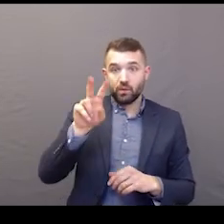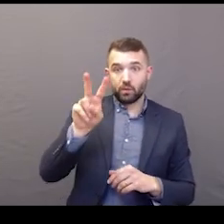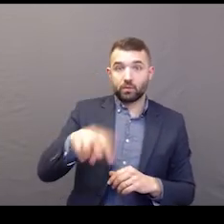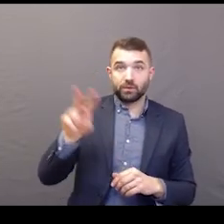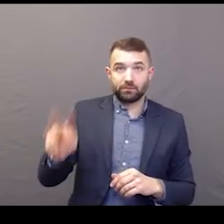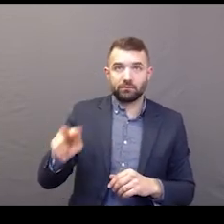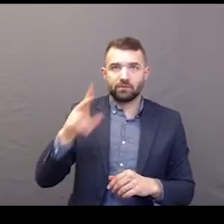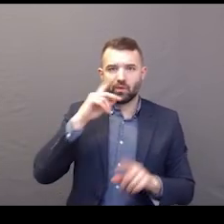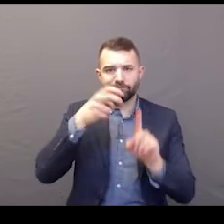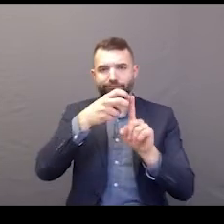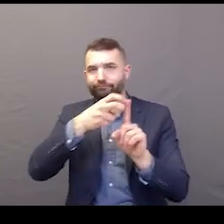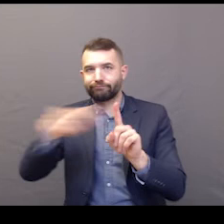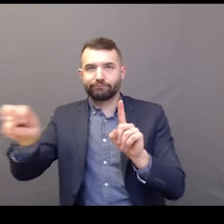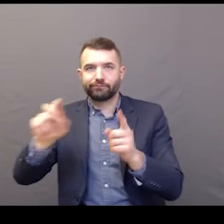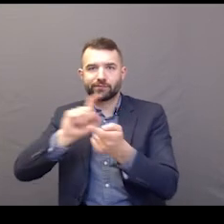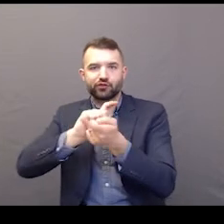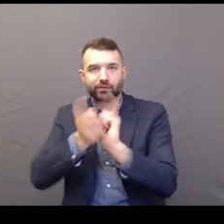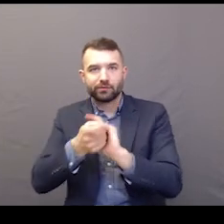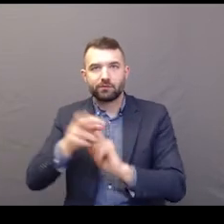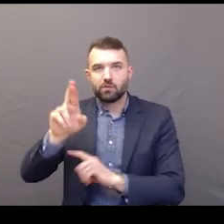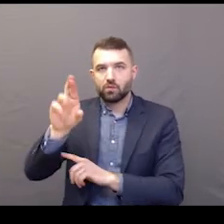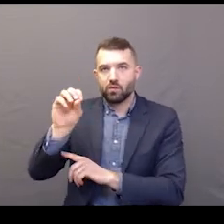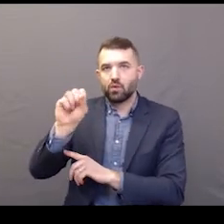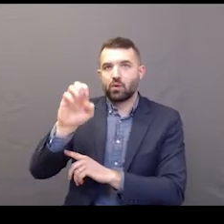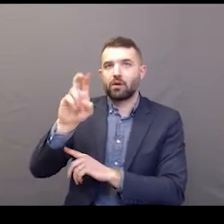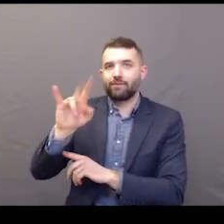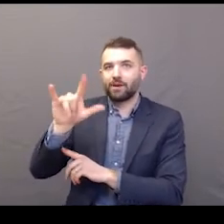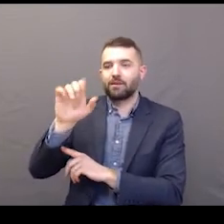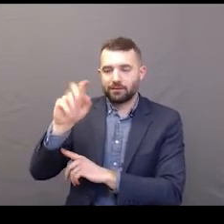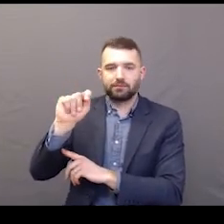light rail station. From there, riders will be able to take Link light rail south to downtown